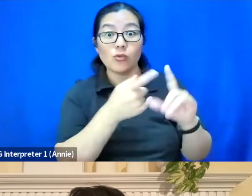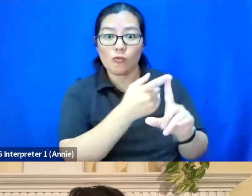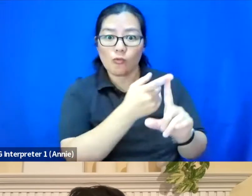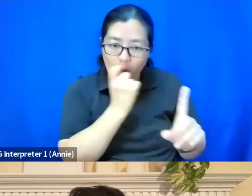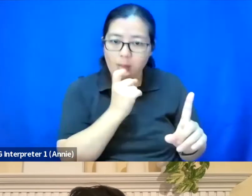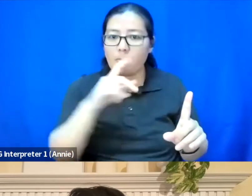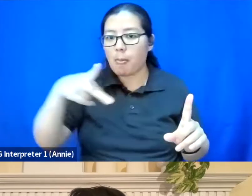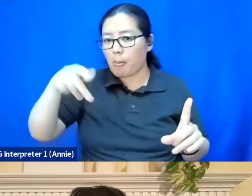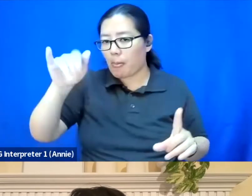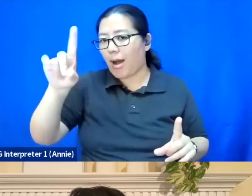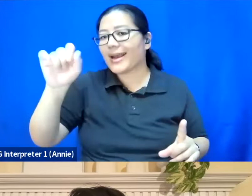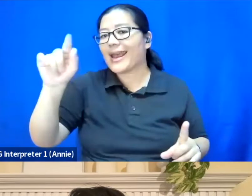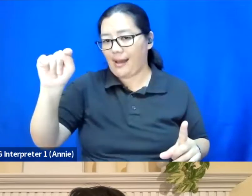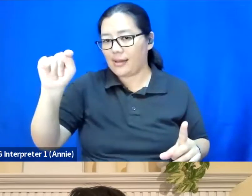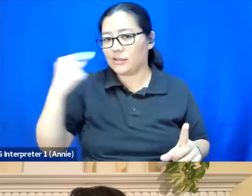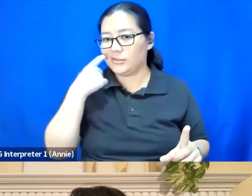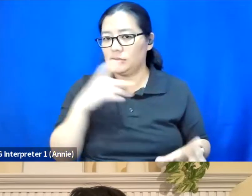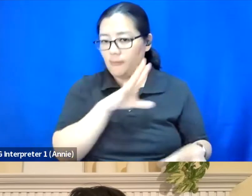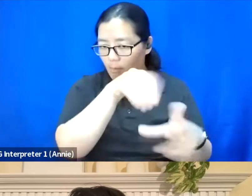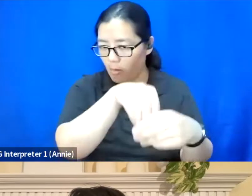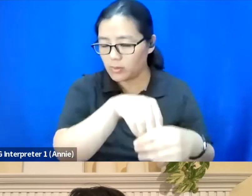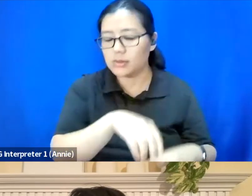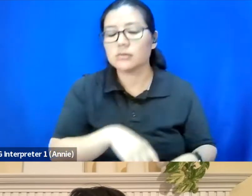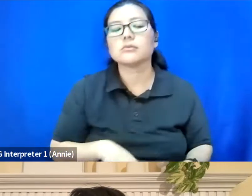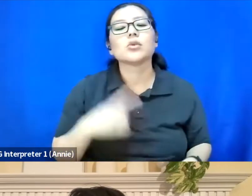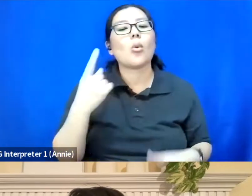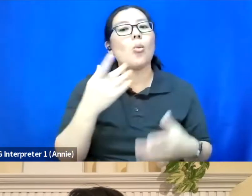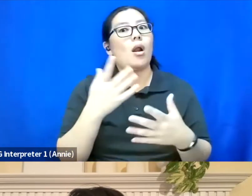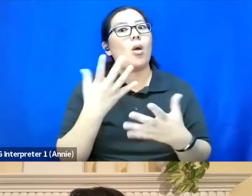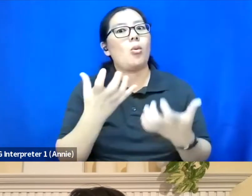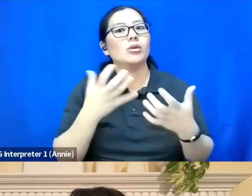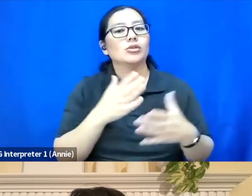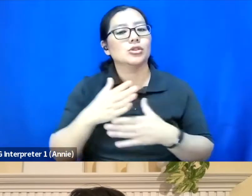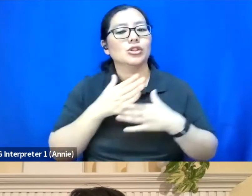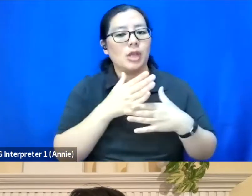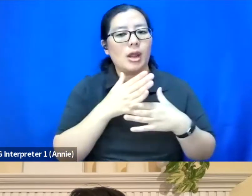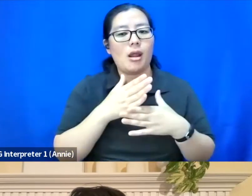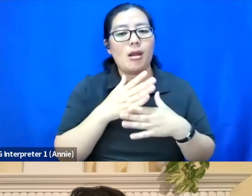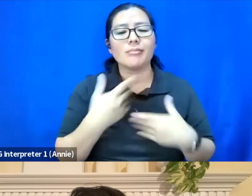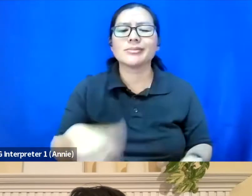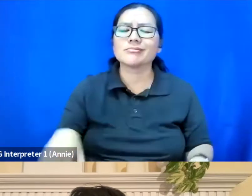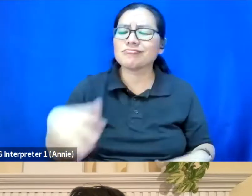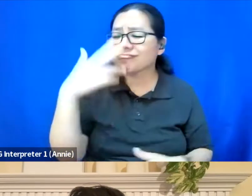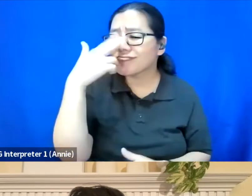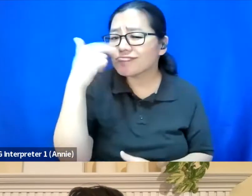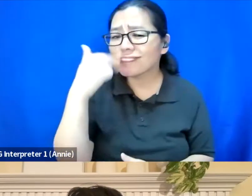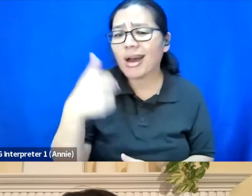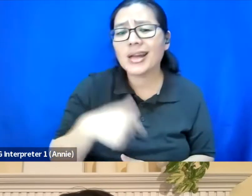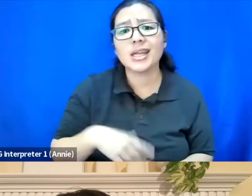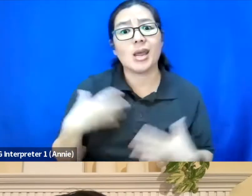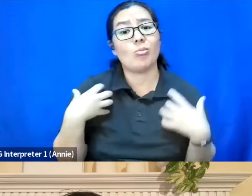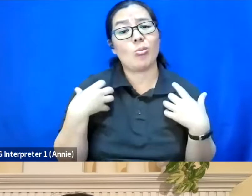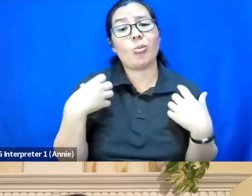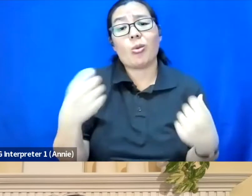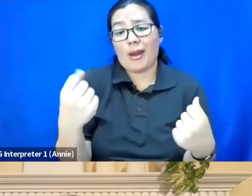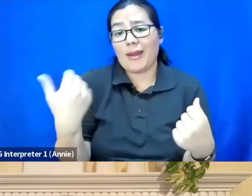see that many movies where the main character is the disabled person.